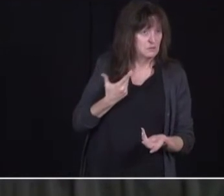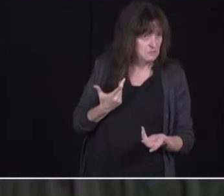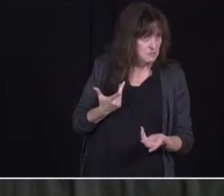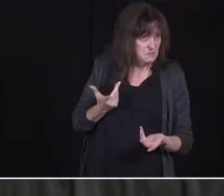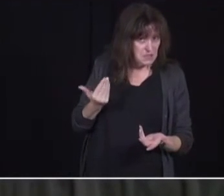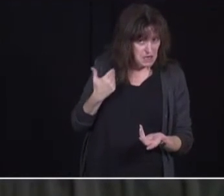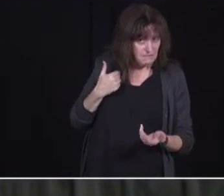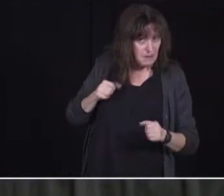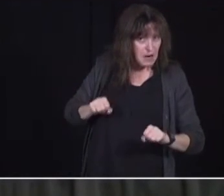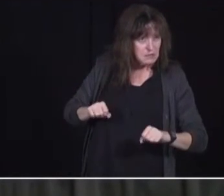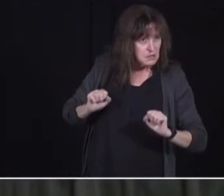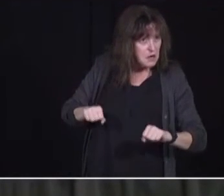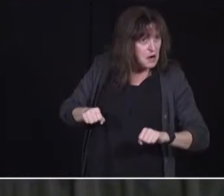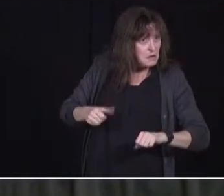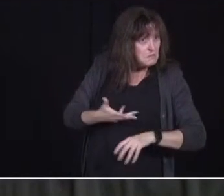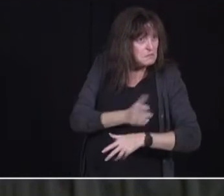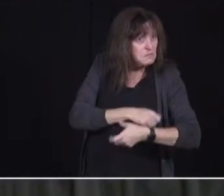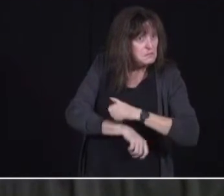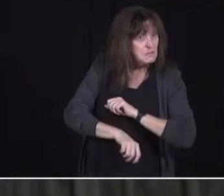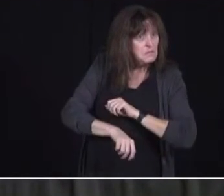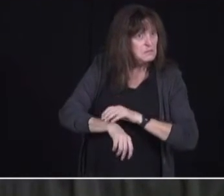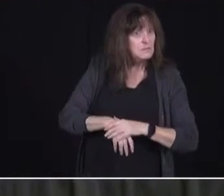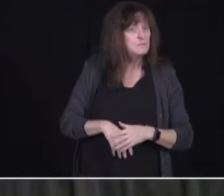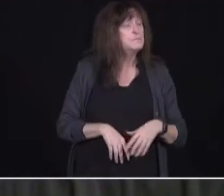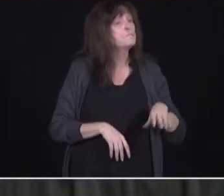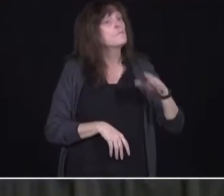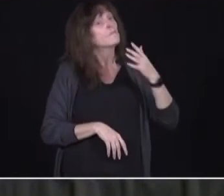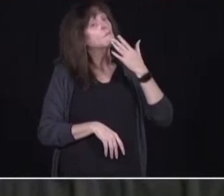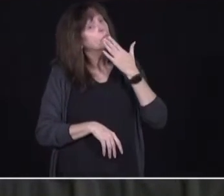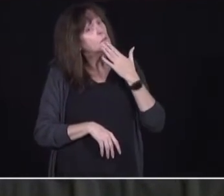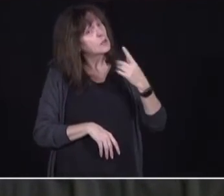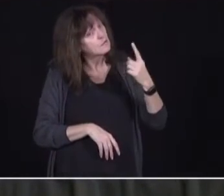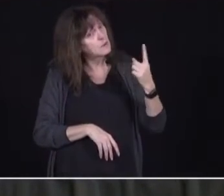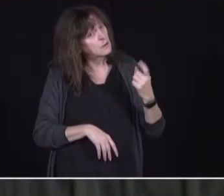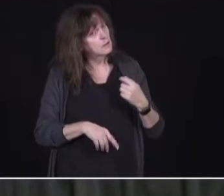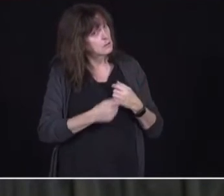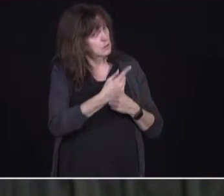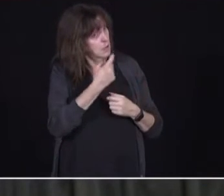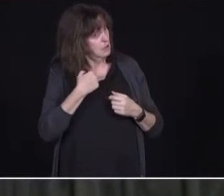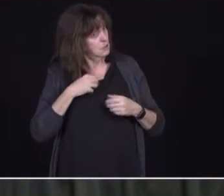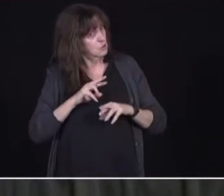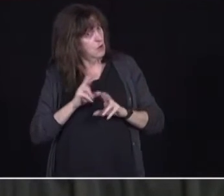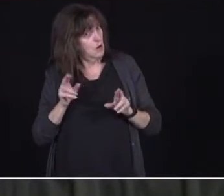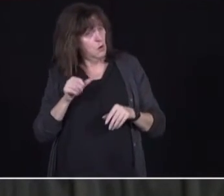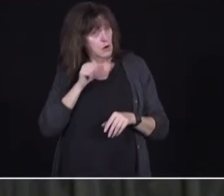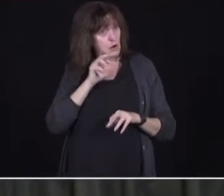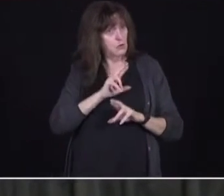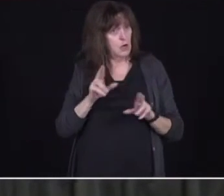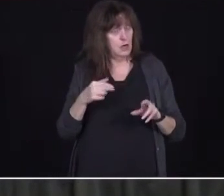ability to administer doses? Well, Brian, very good question. Are we ready? Are we not.